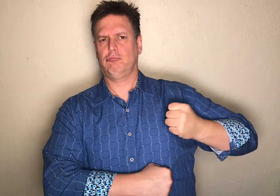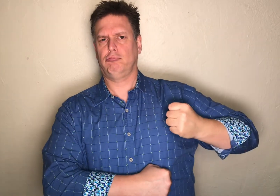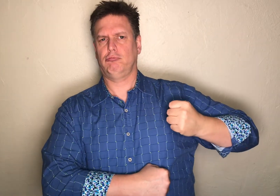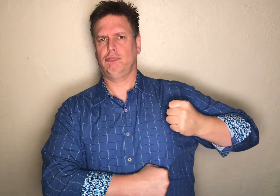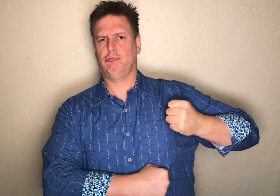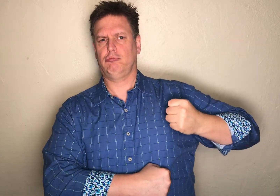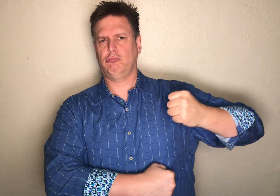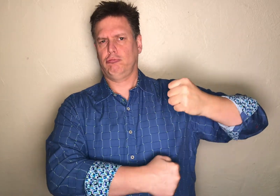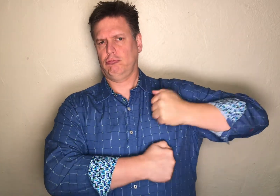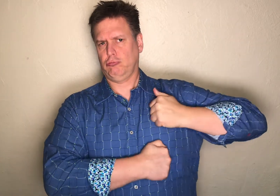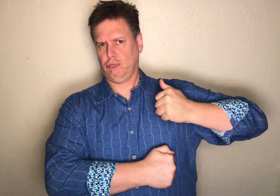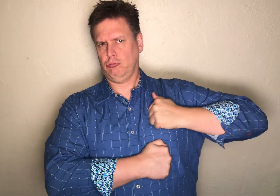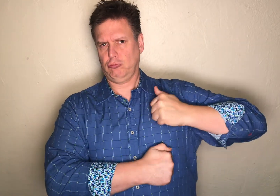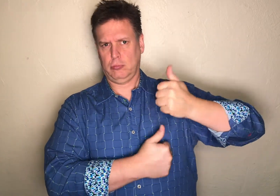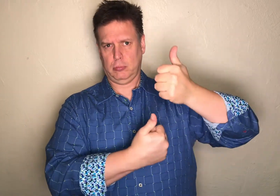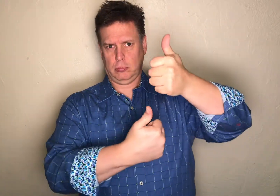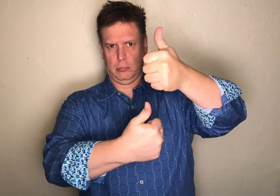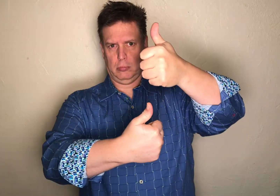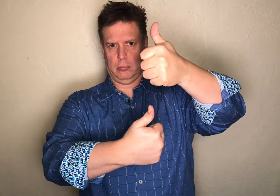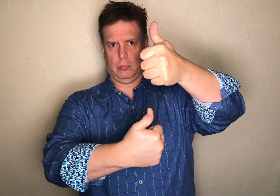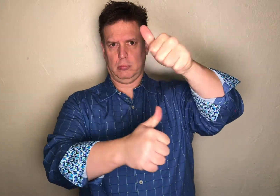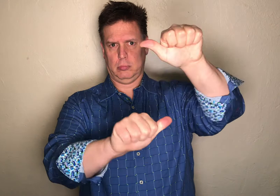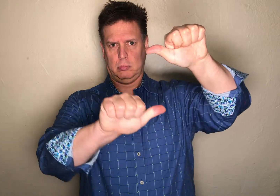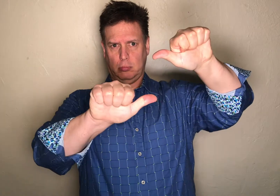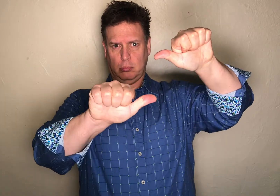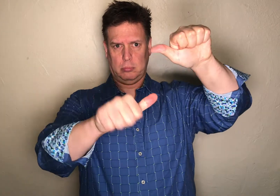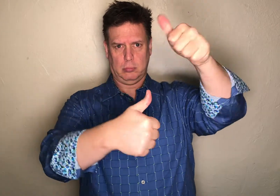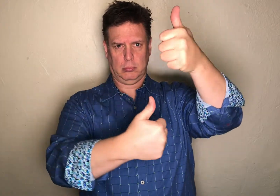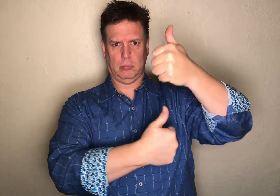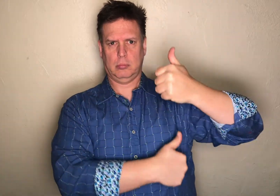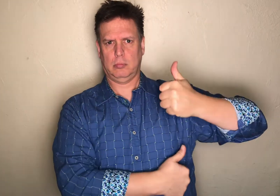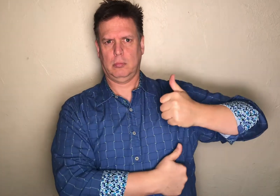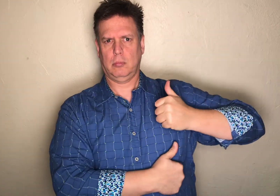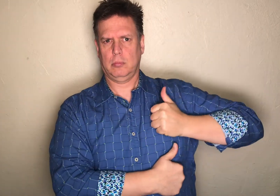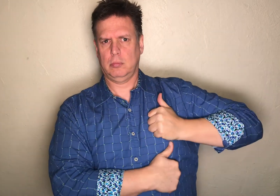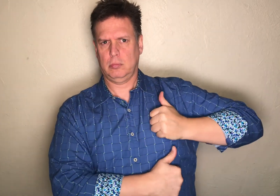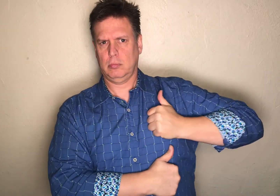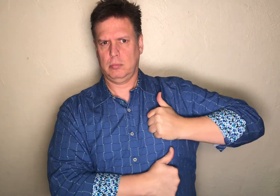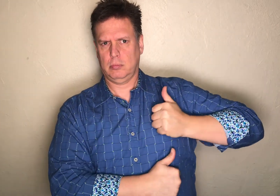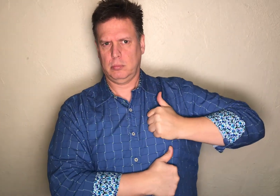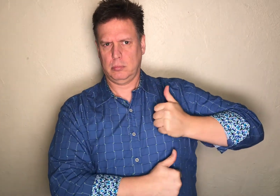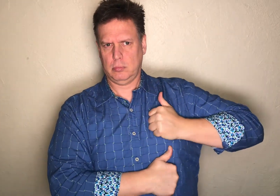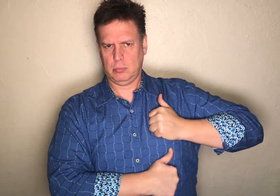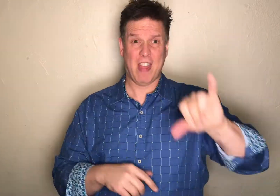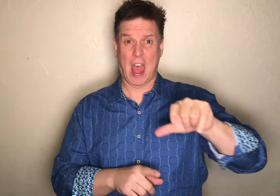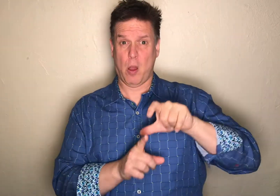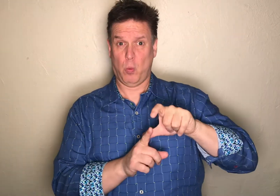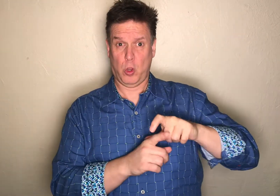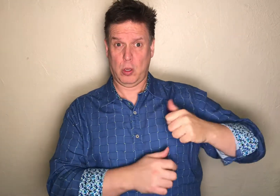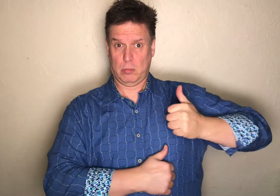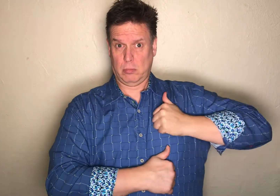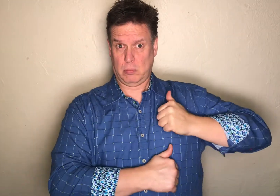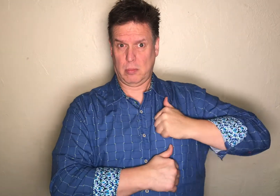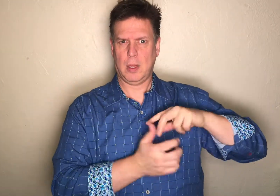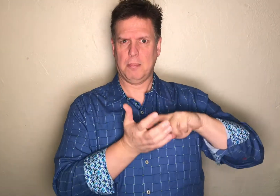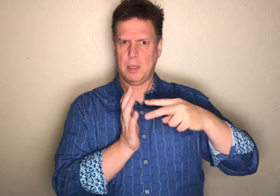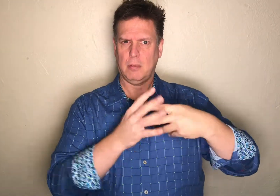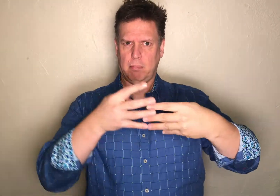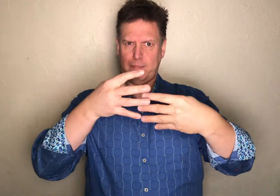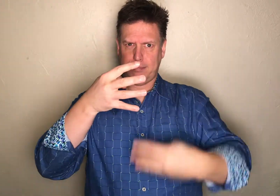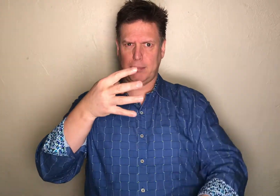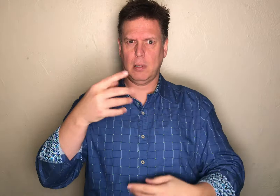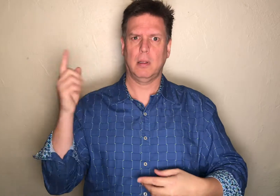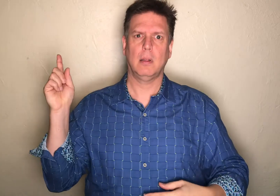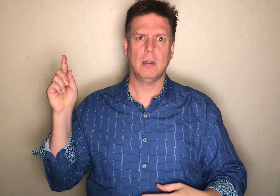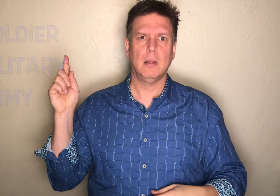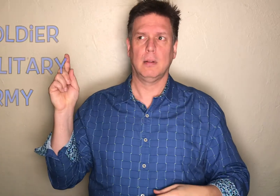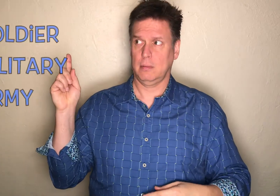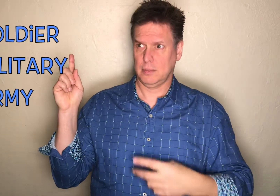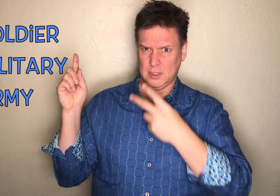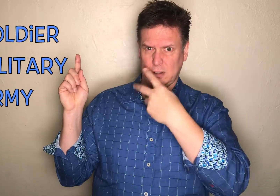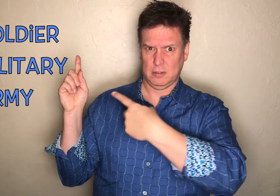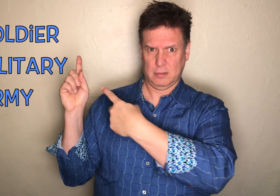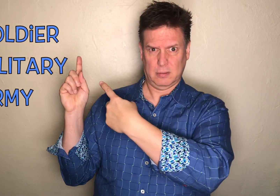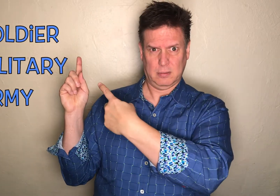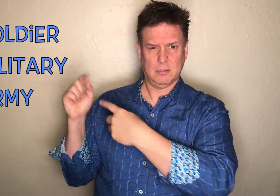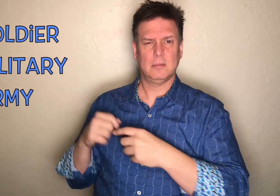like carrying a gun you know you see the hands here and this word has a host of